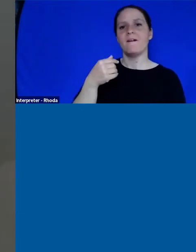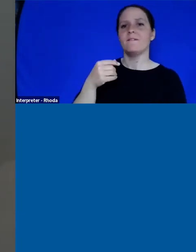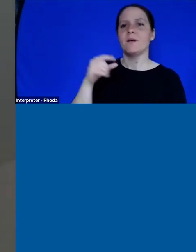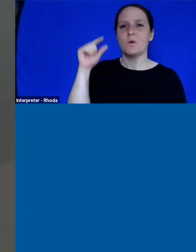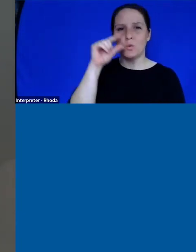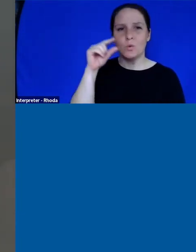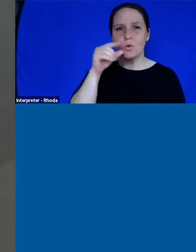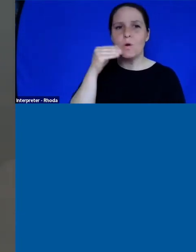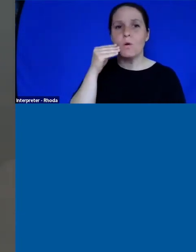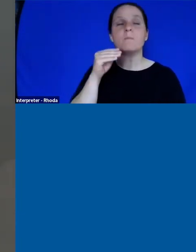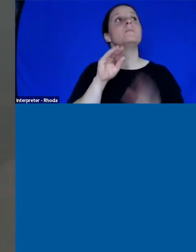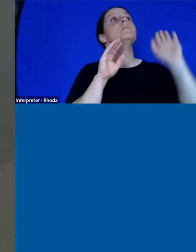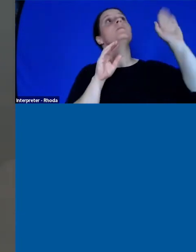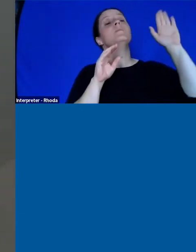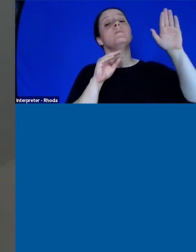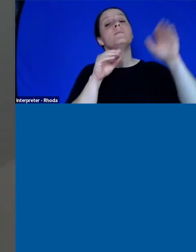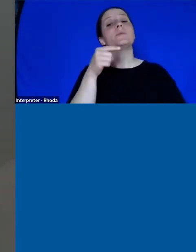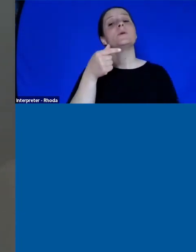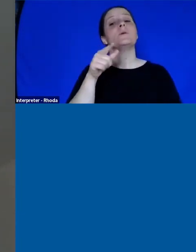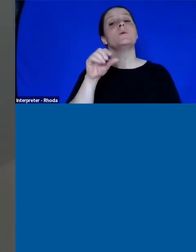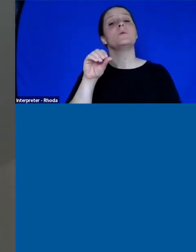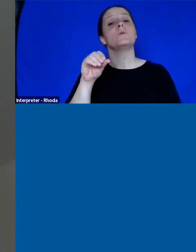Hey, Google. What's my COVID exposure right now?